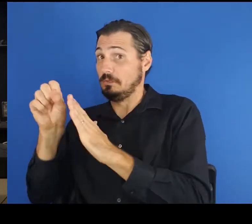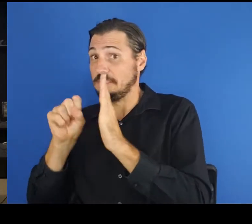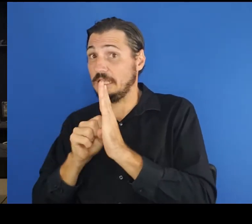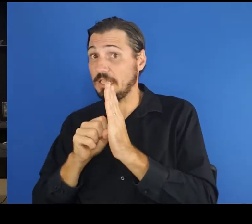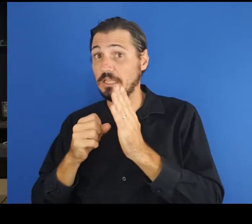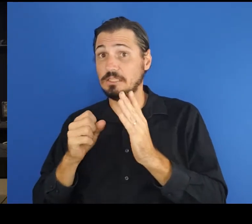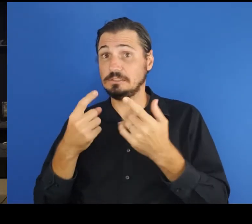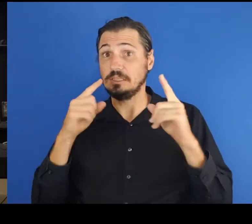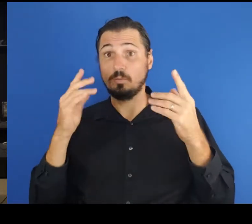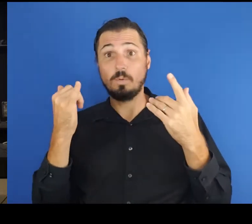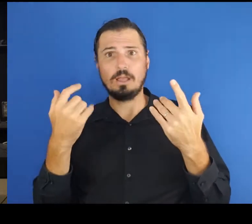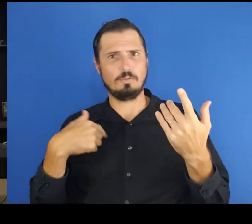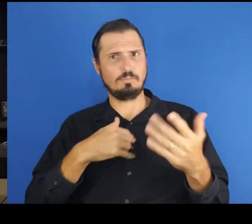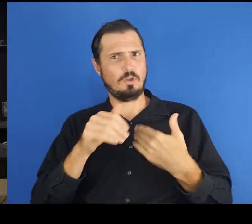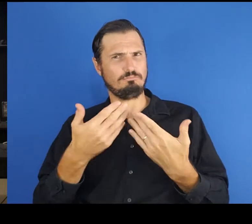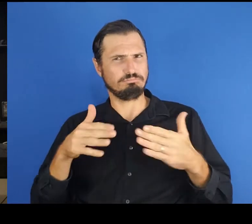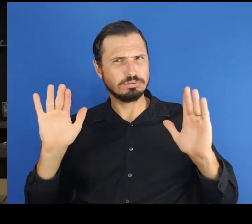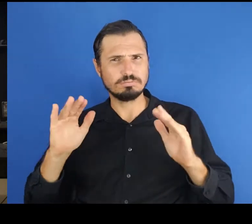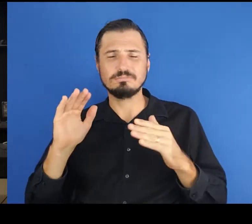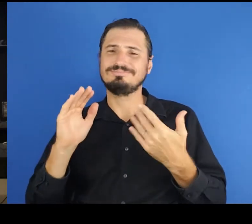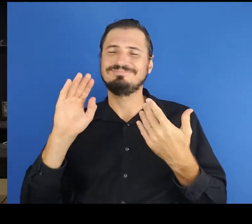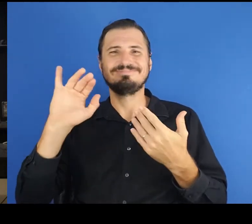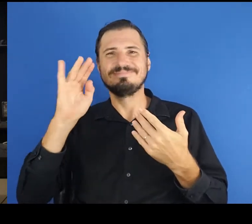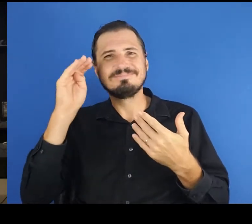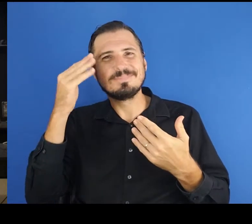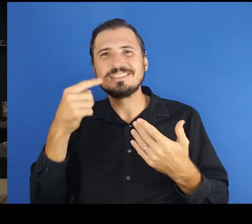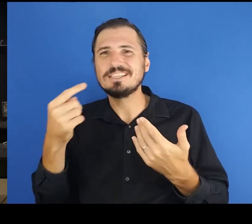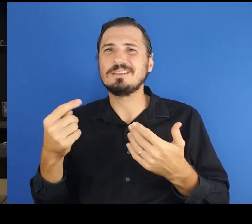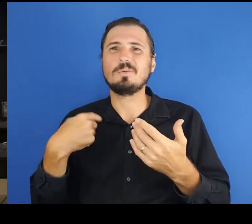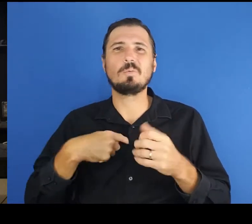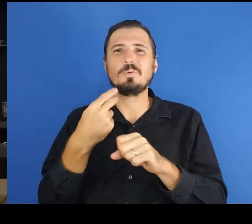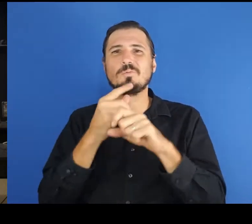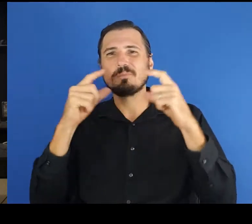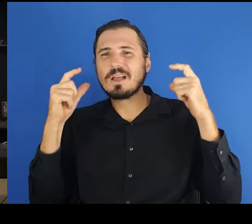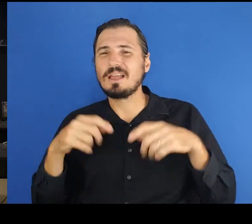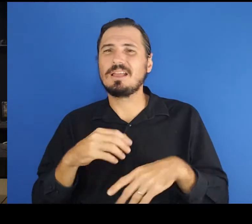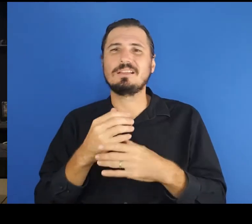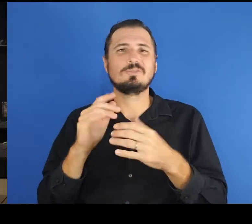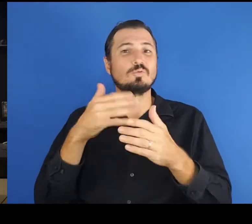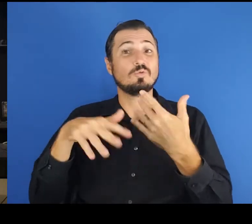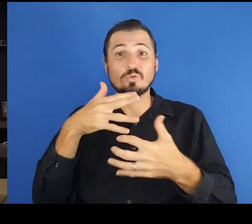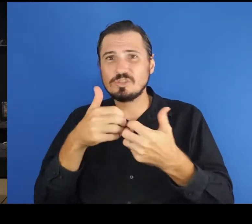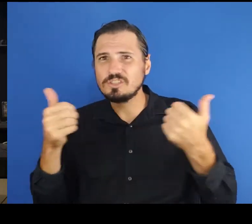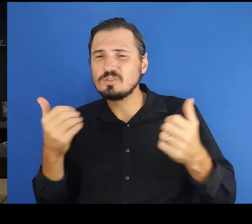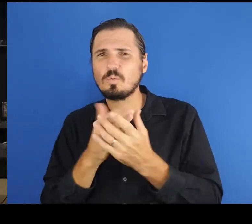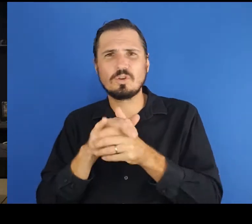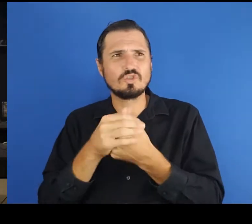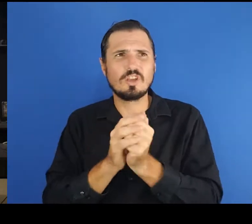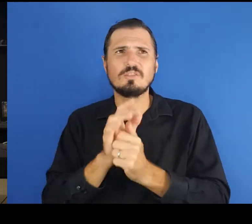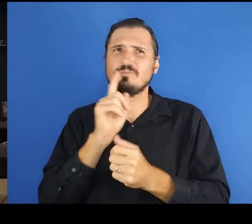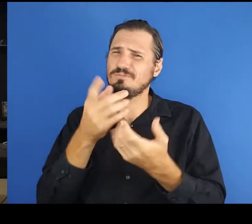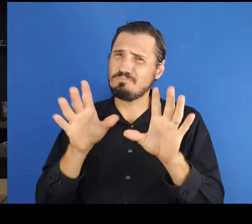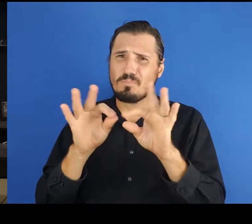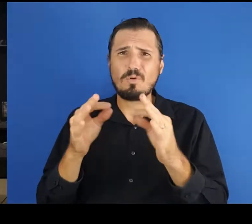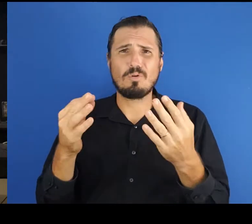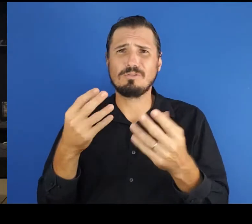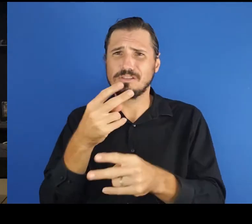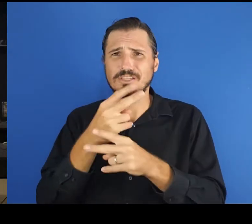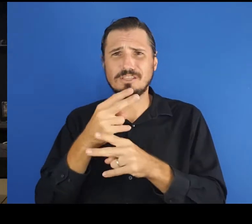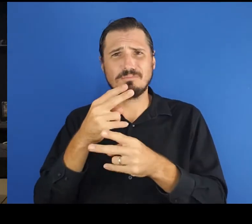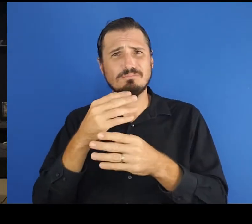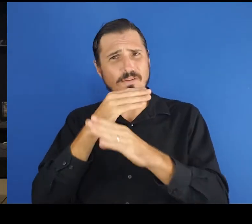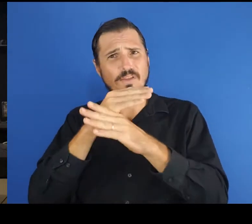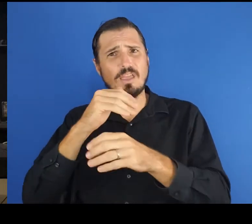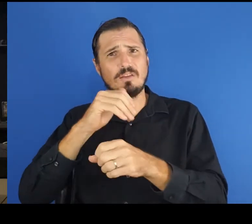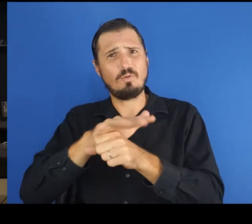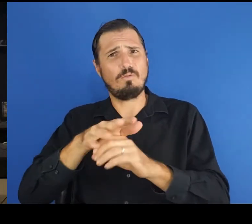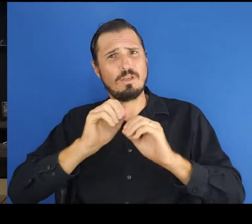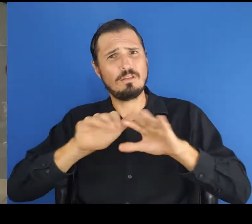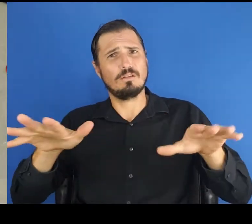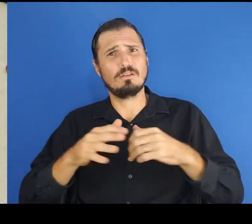As mayor talked about wearing your mask, keeping your distance, avoiding large gatherings and washing your hands, that was very important in keeping the COVID spread down